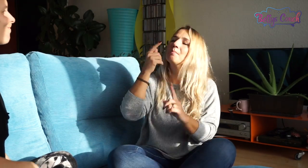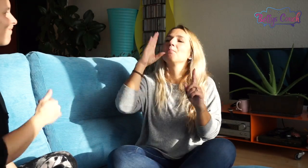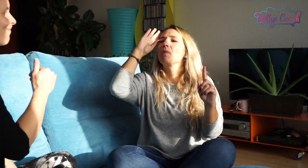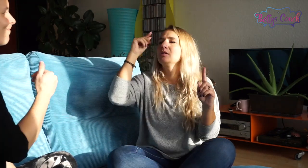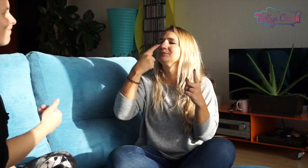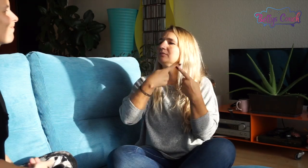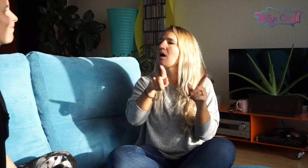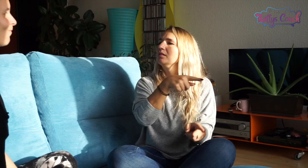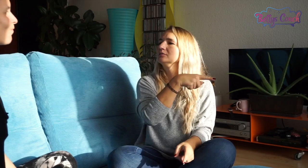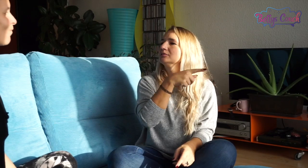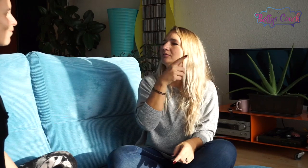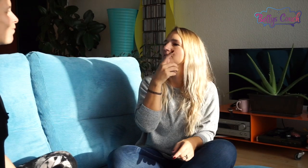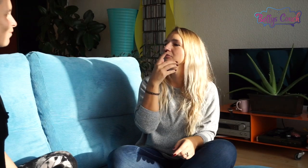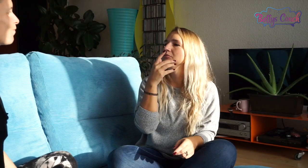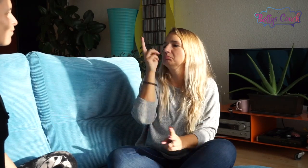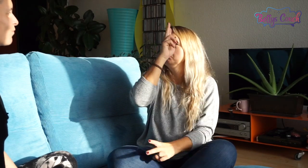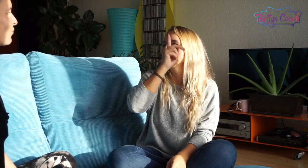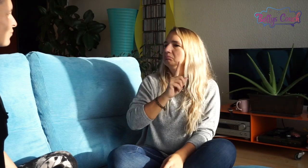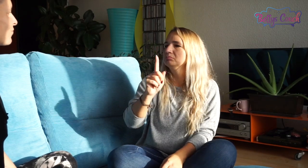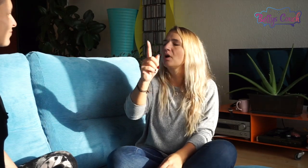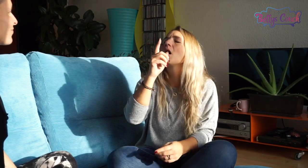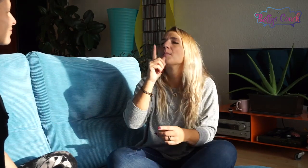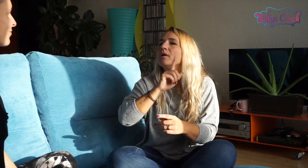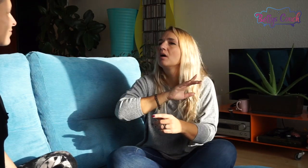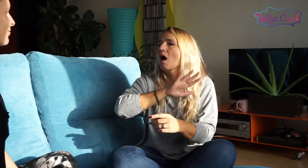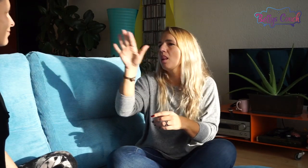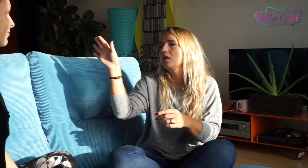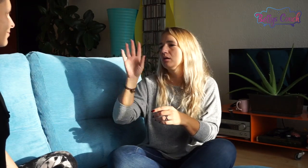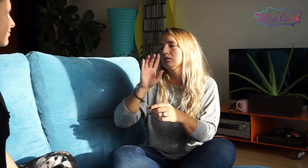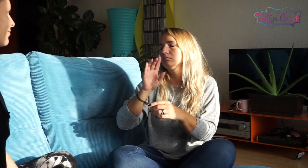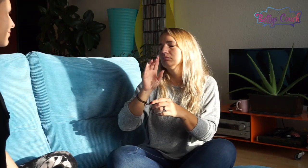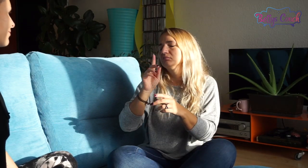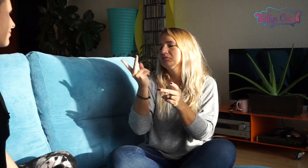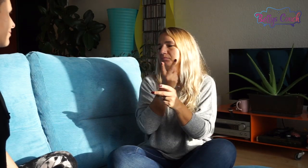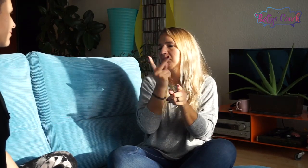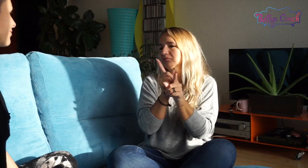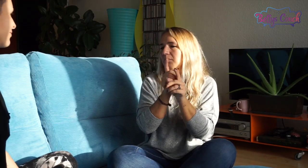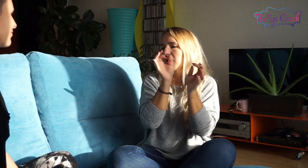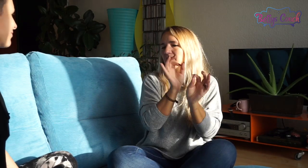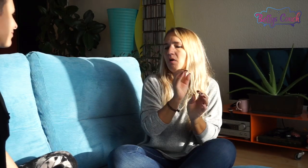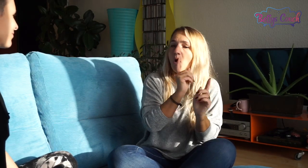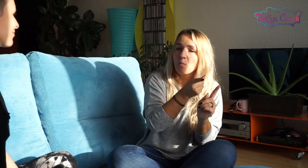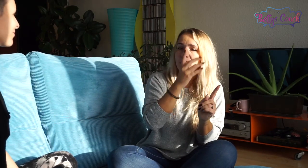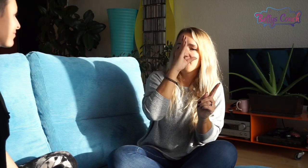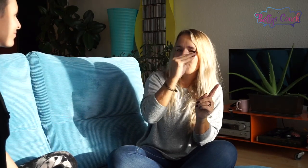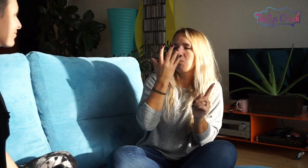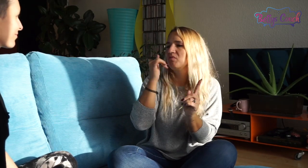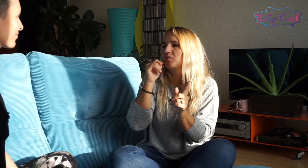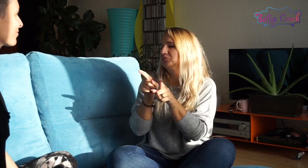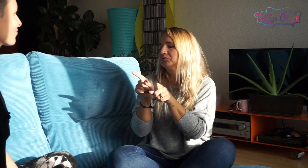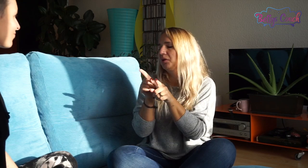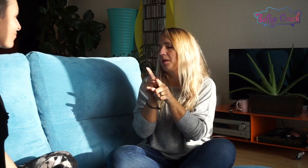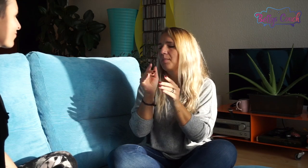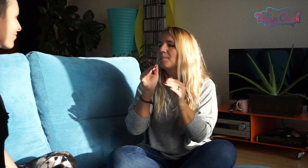It's always in the back of my mind. For men it is e.g. something else. They don´t have to worry about it. I don't want to generalize. There are similar thoughts in women and men.